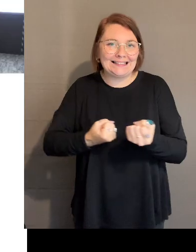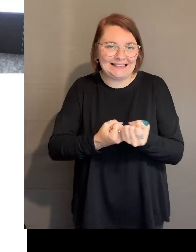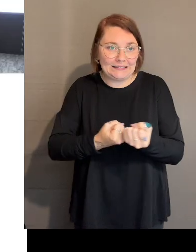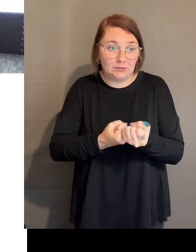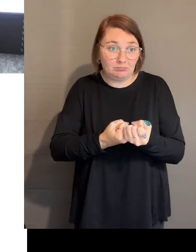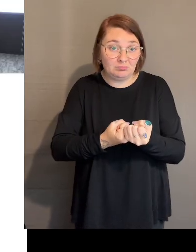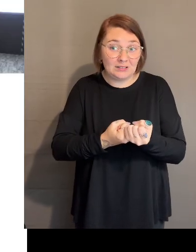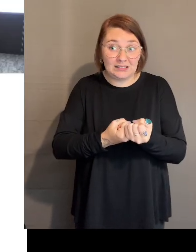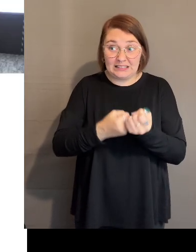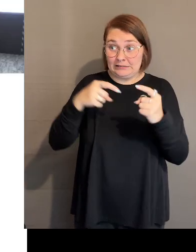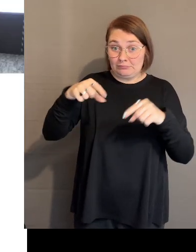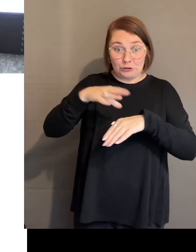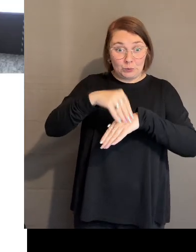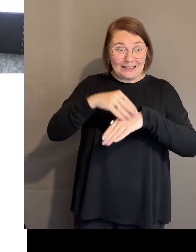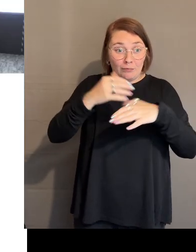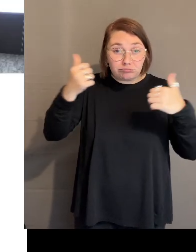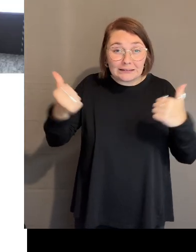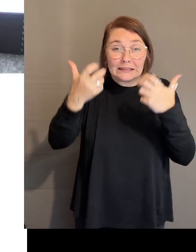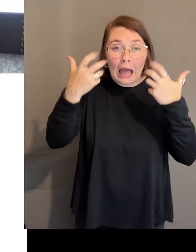Now, those are in short supply in Sweden.